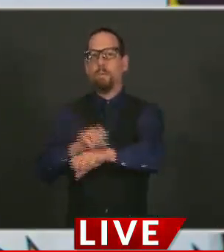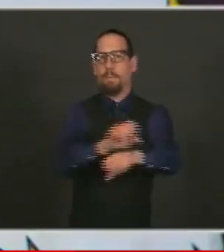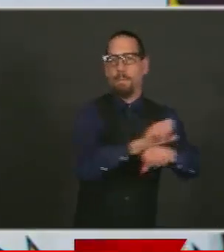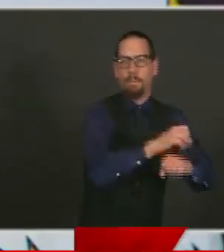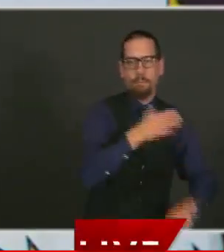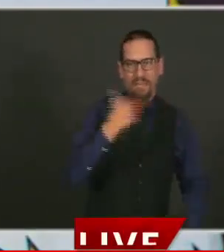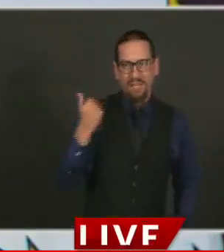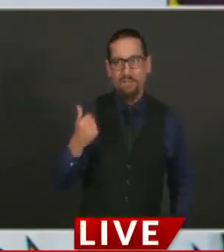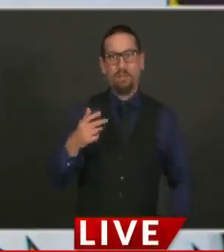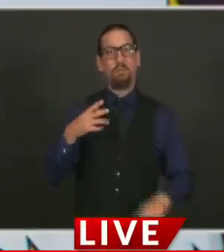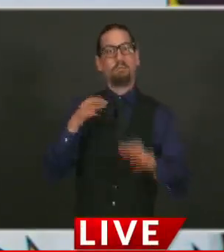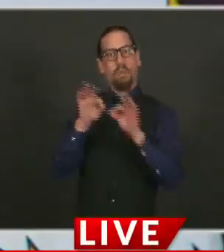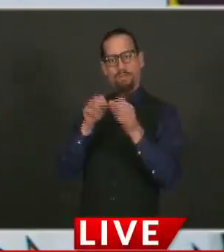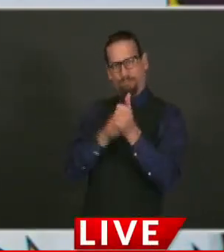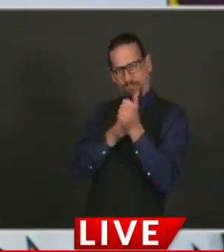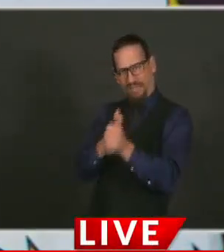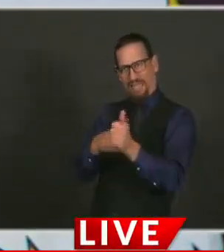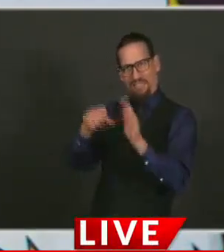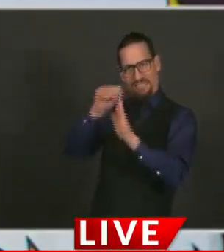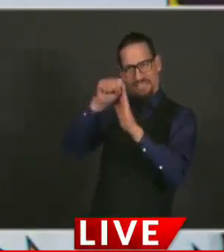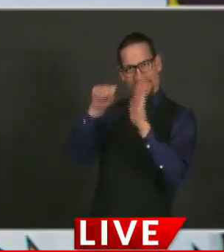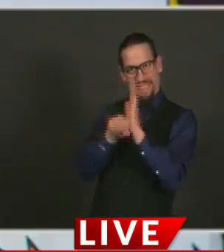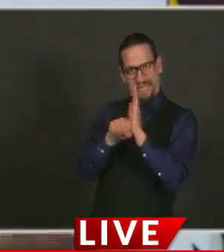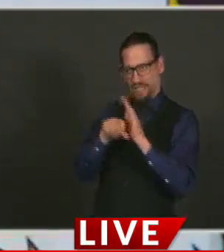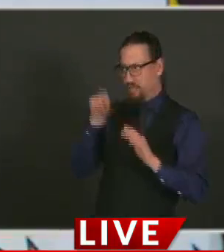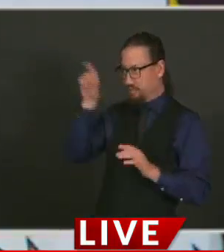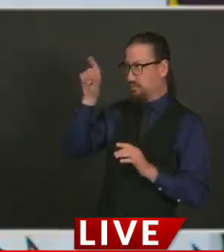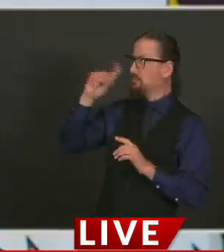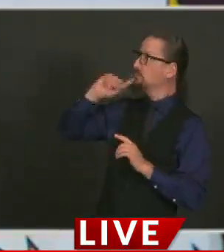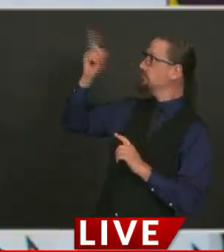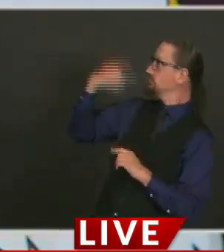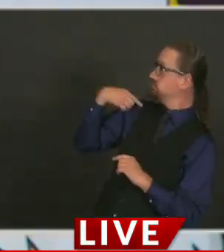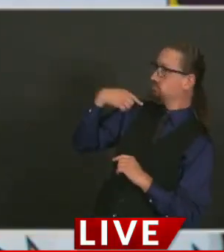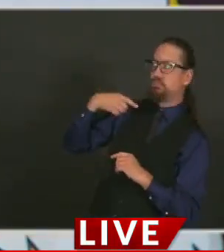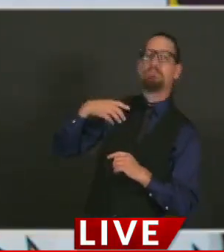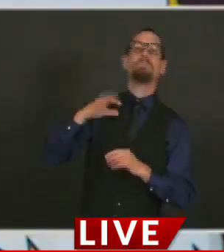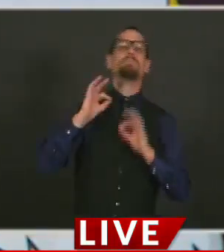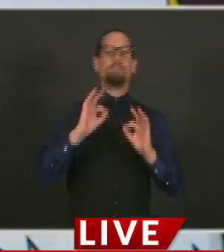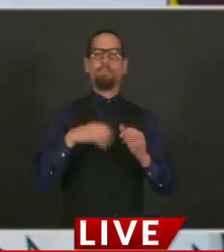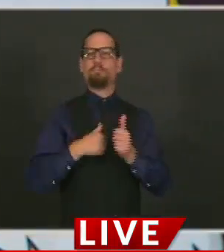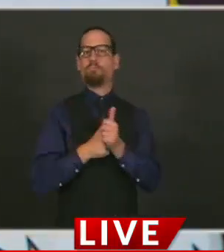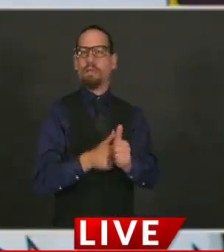WE WILL HAVE MORE SITES, ALLOW FOR EASIER SCHEDULING, SELF SCHEDULING. GET THE WORD OUT BECAUSE THIS IS